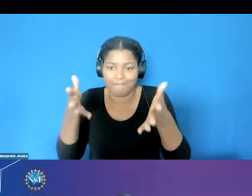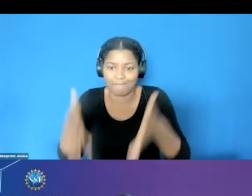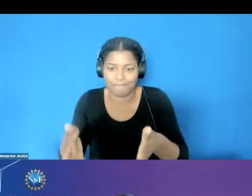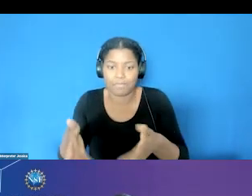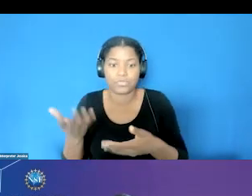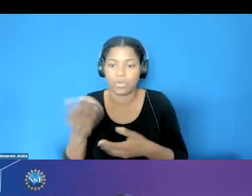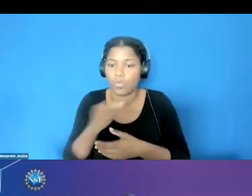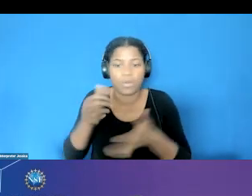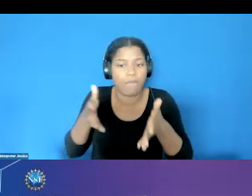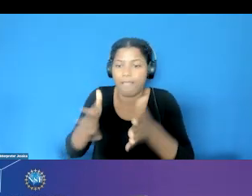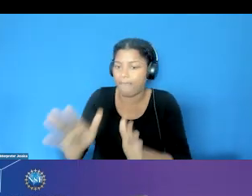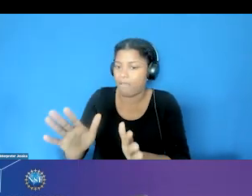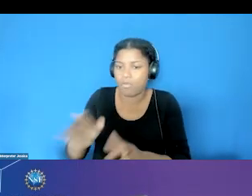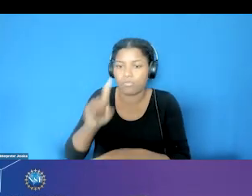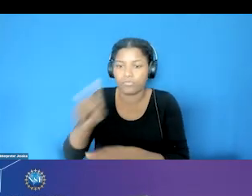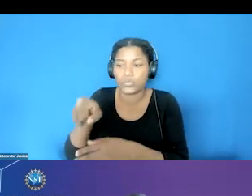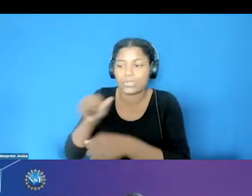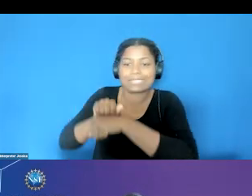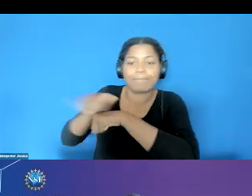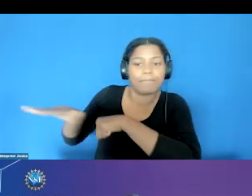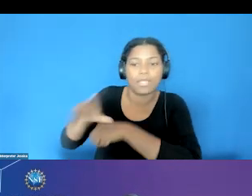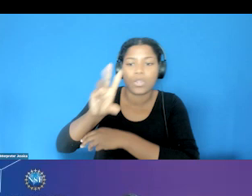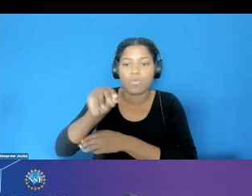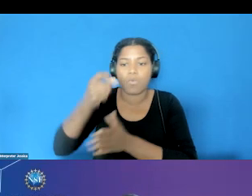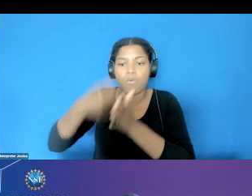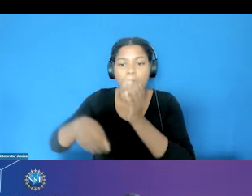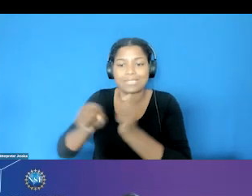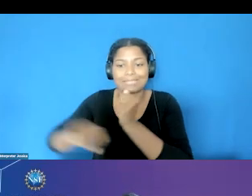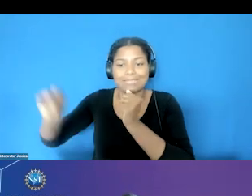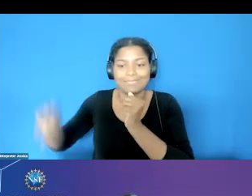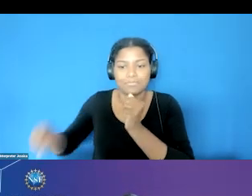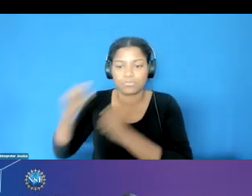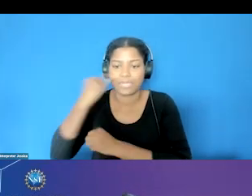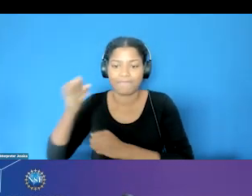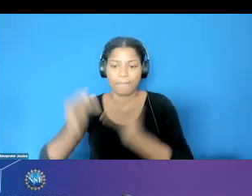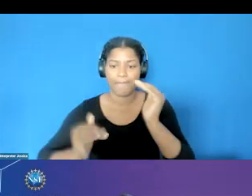So we do not even allow you to submit no-cost extensions if there is zero balance.